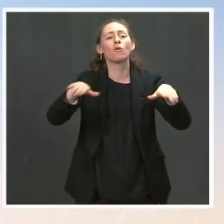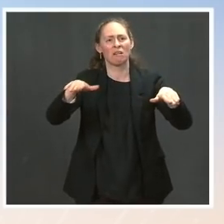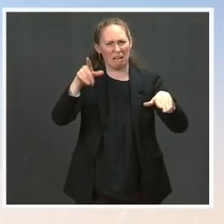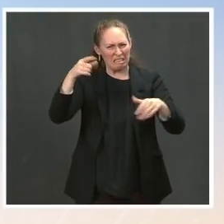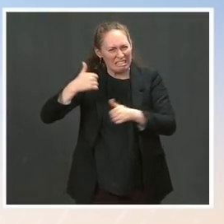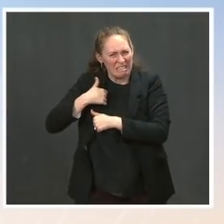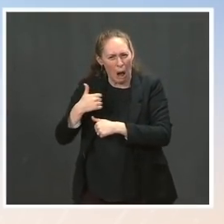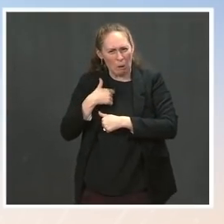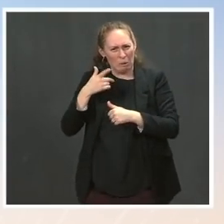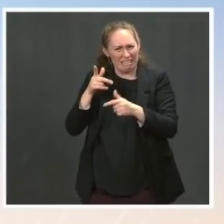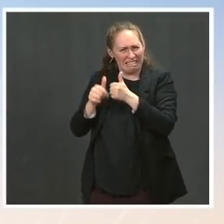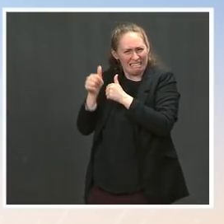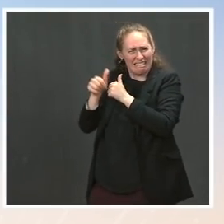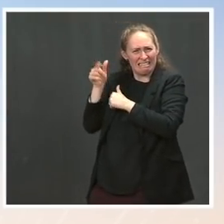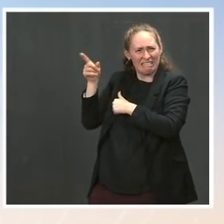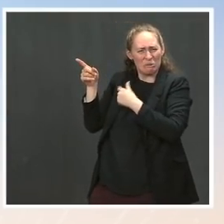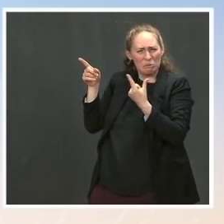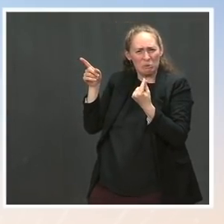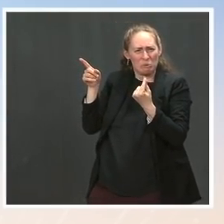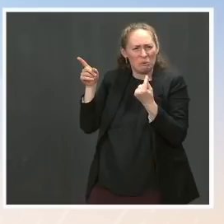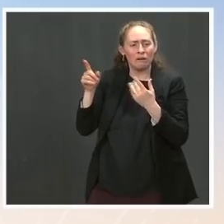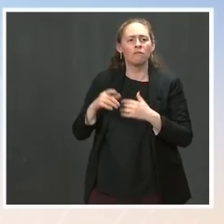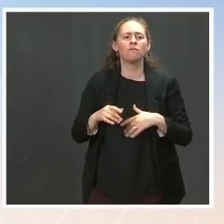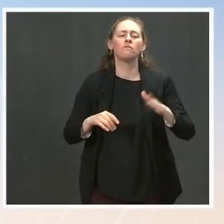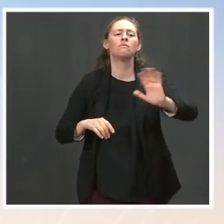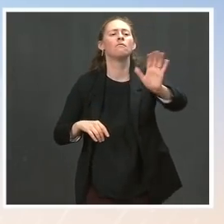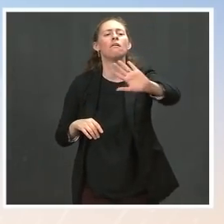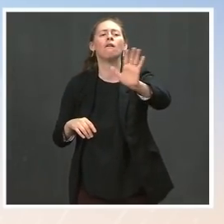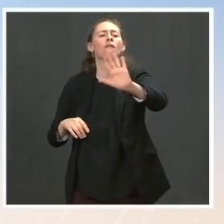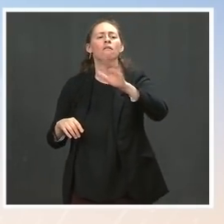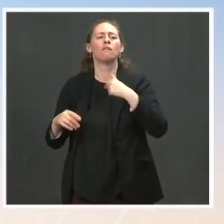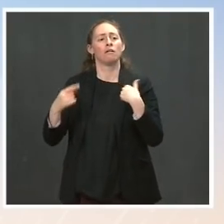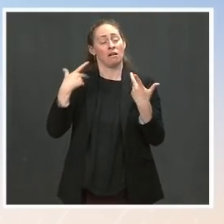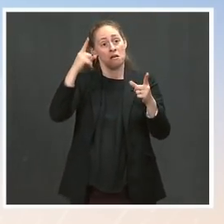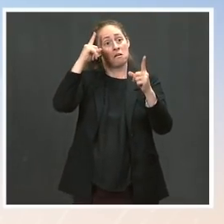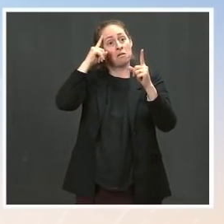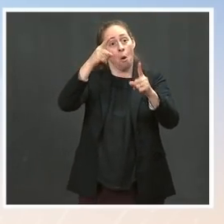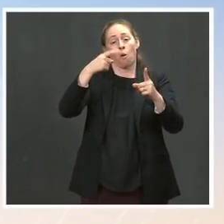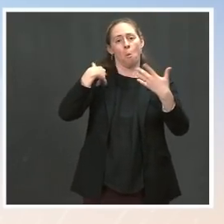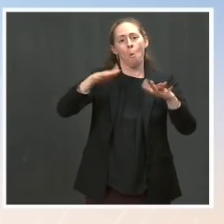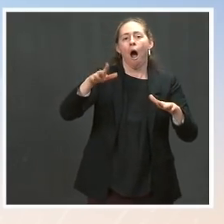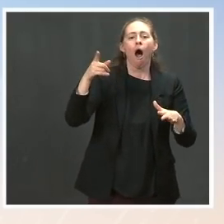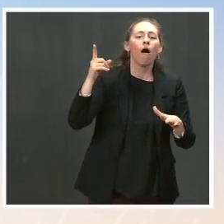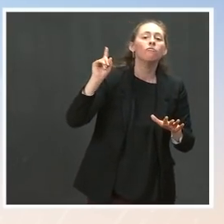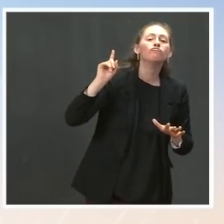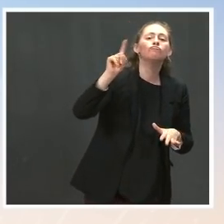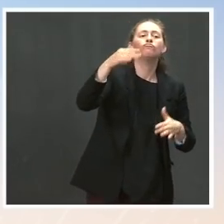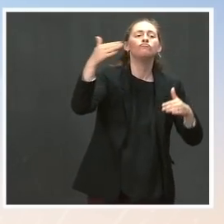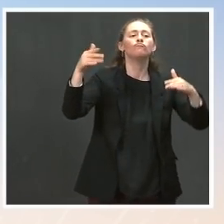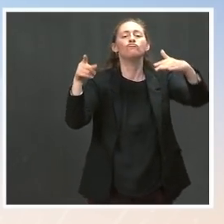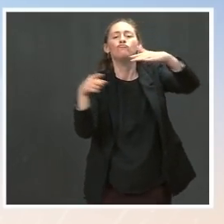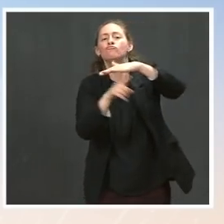deter the journey. And so that's why our discussions with these countries involved increasing law enforcement capacity at the border.